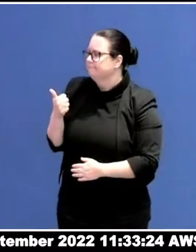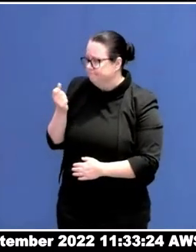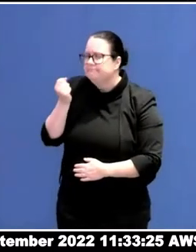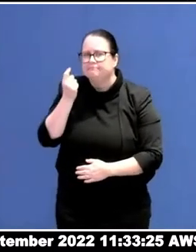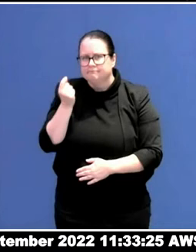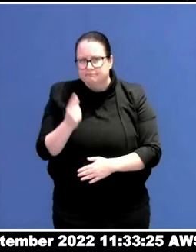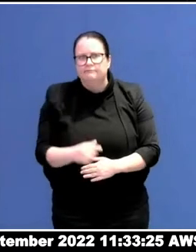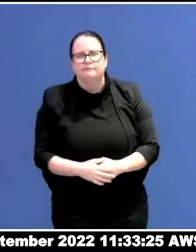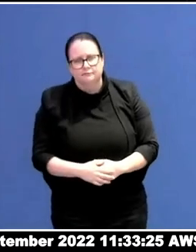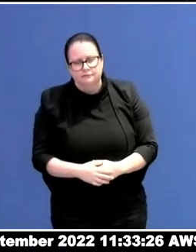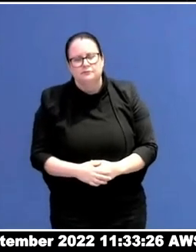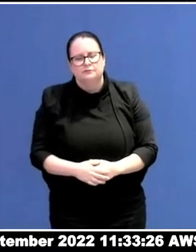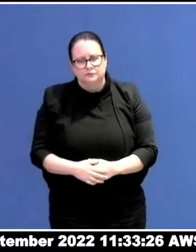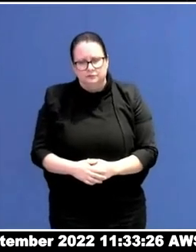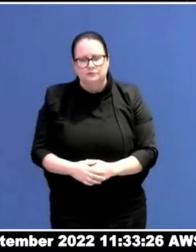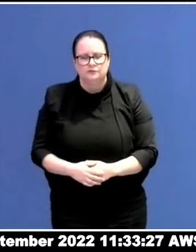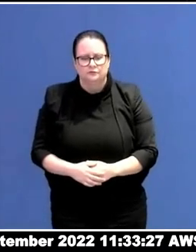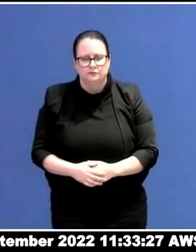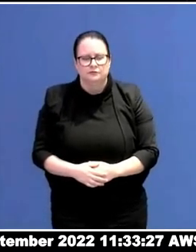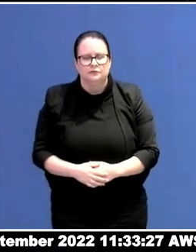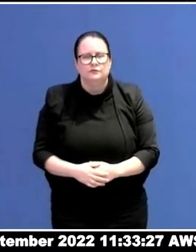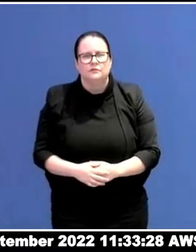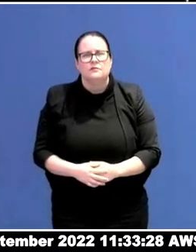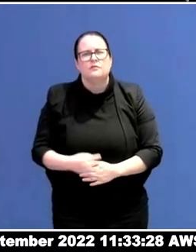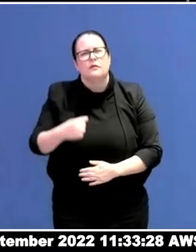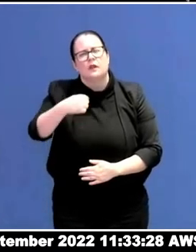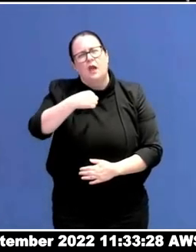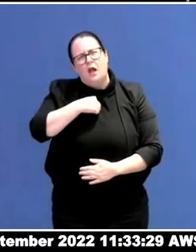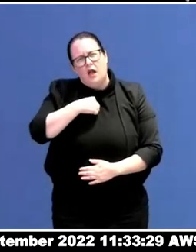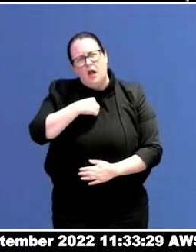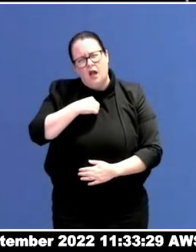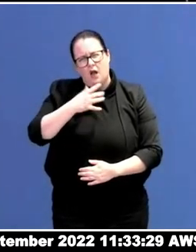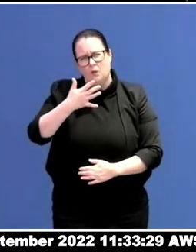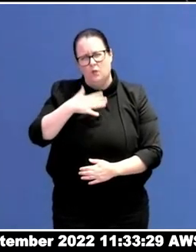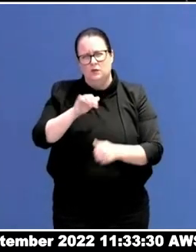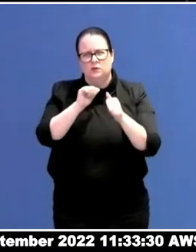Now, I would like to walk through some of the elements of the services that you